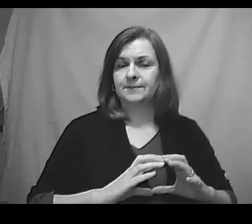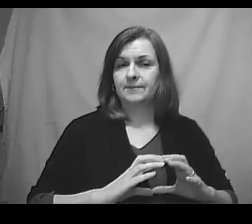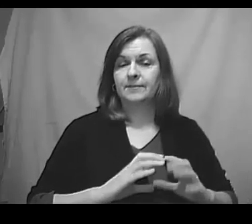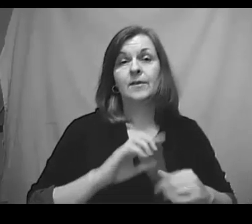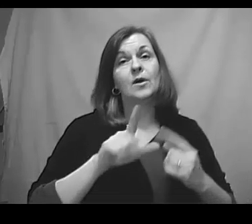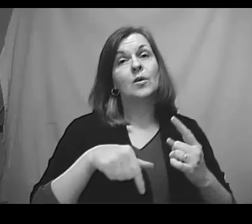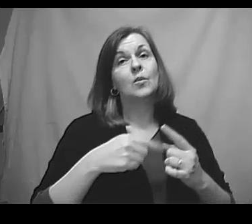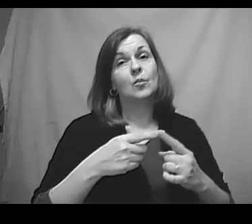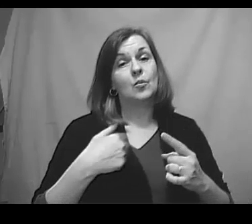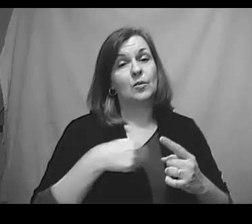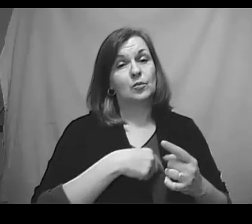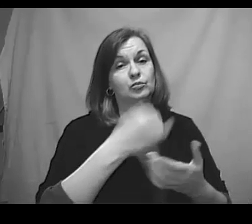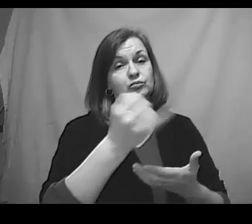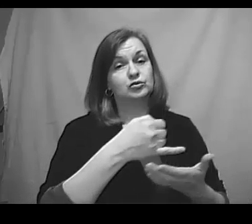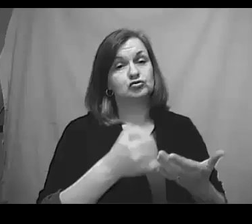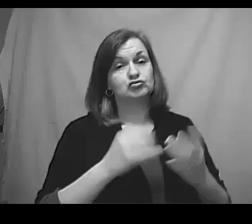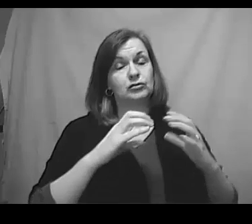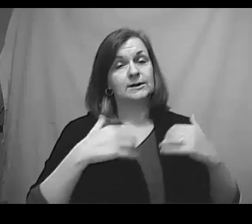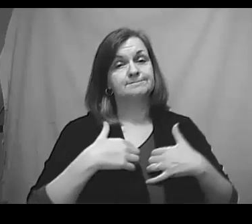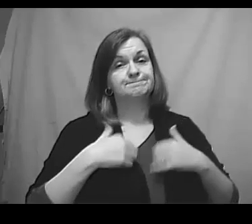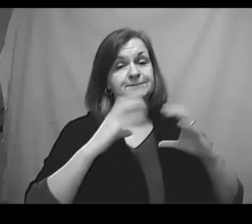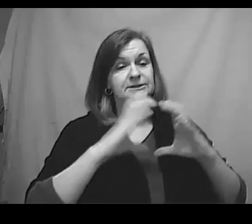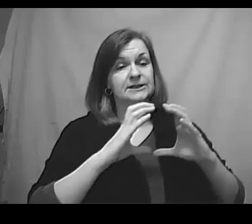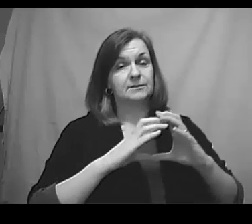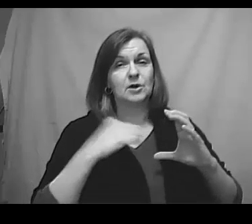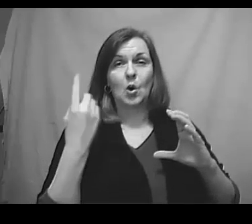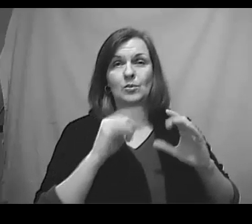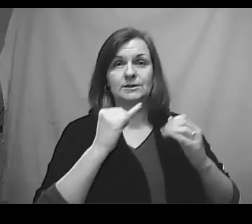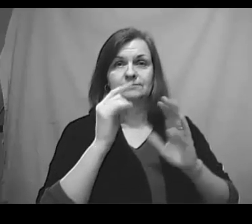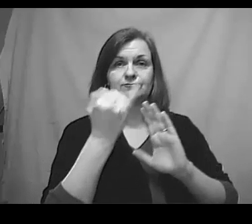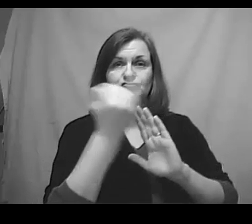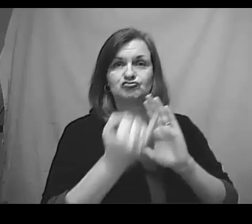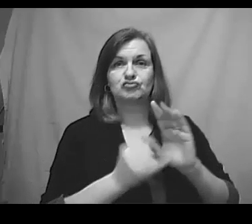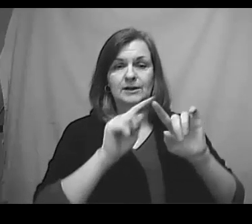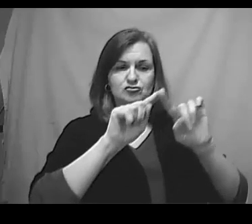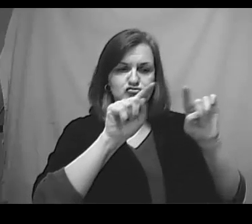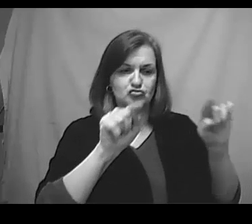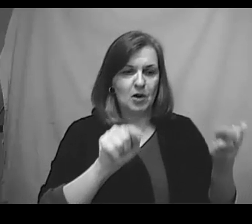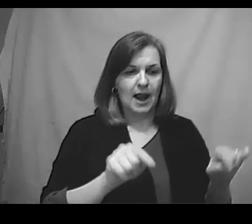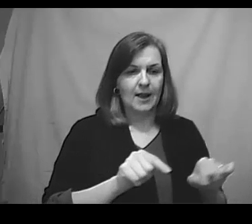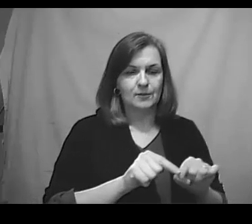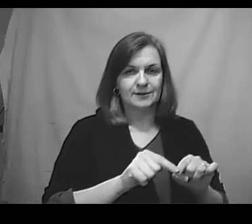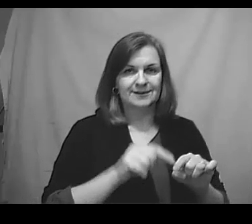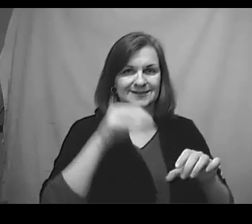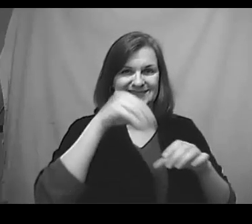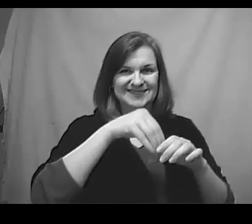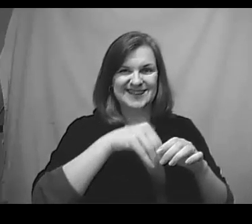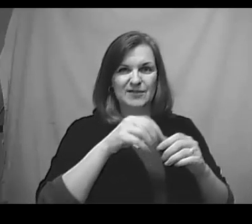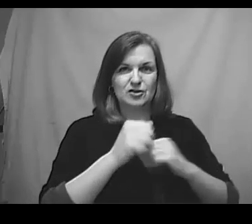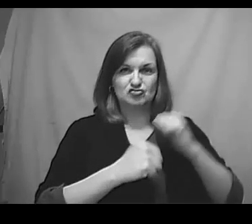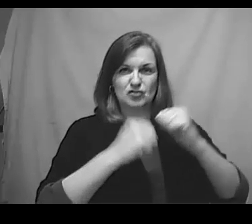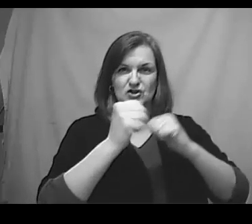when we draw animal cells, we always draw them as round with structures on the inside